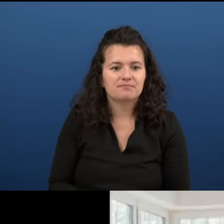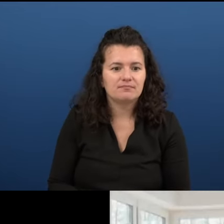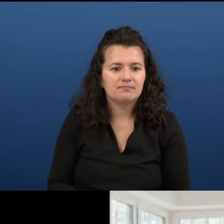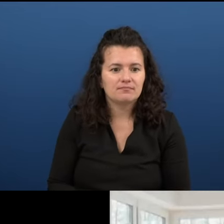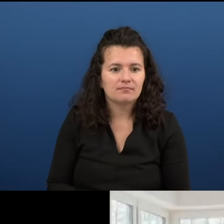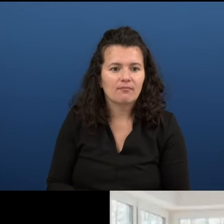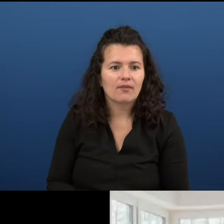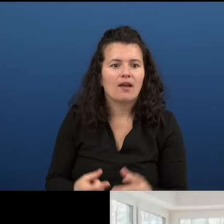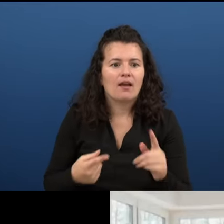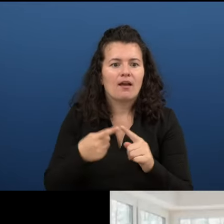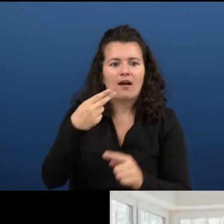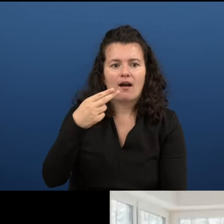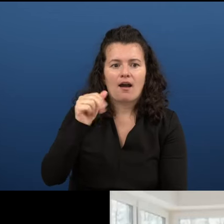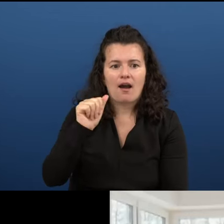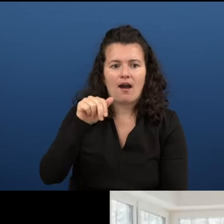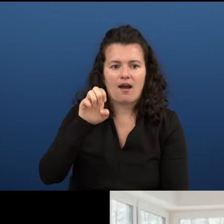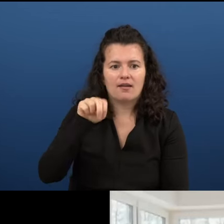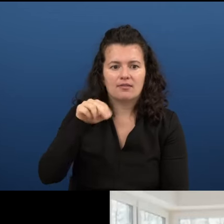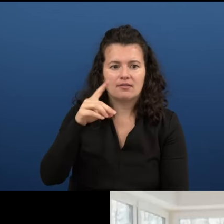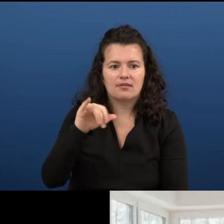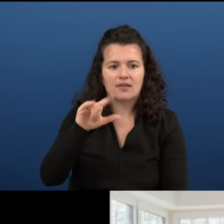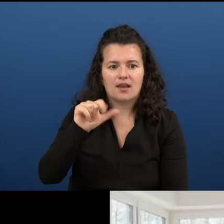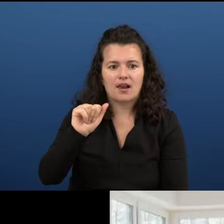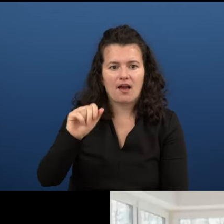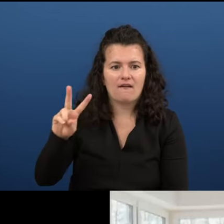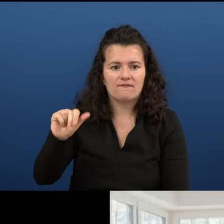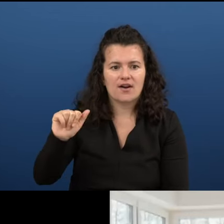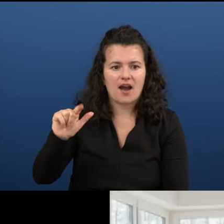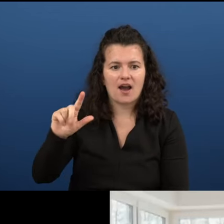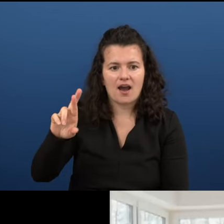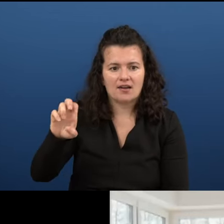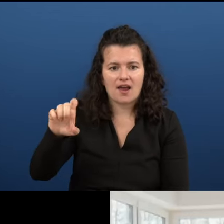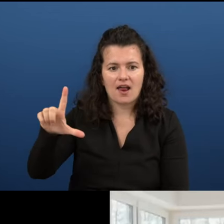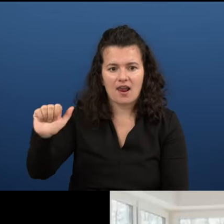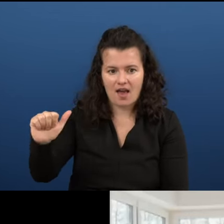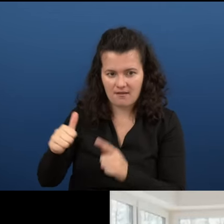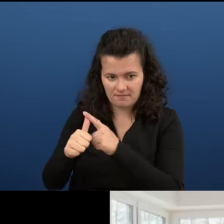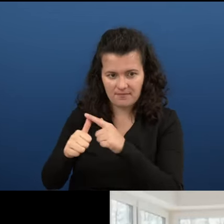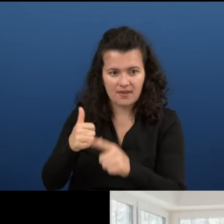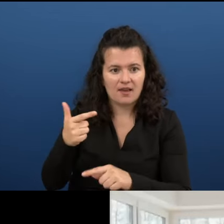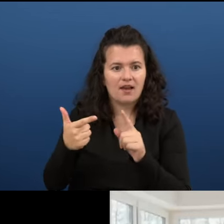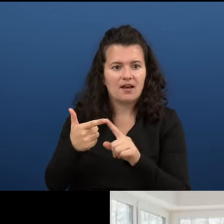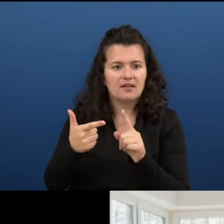consulting consultant, Miss, Uncle Langley, I hope I got the name right, Miss bomba Langley,